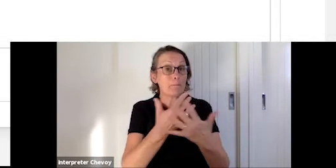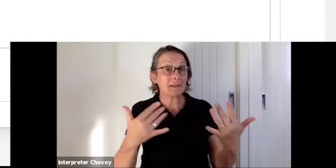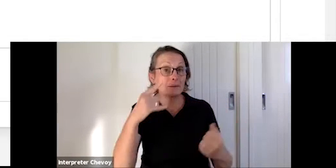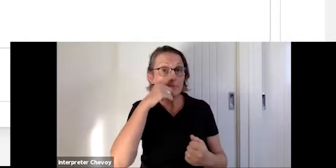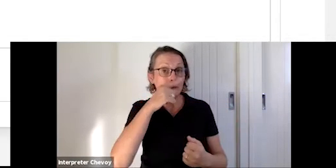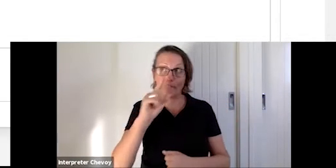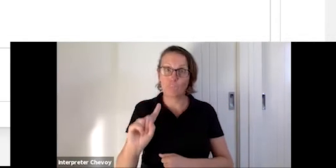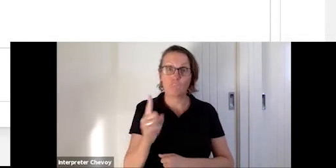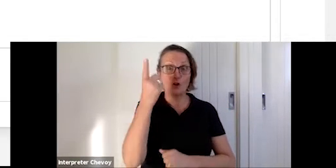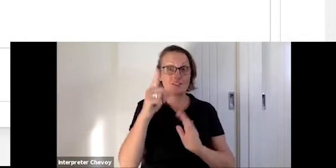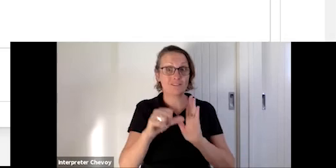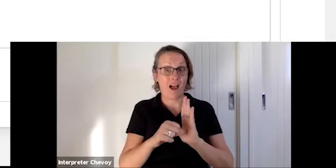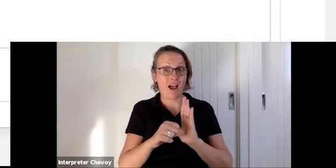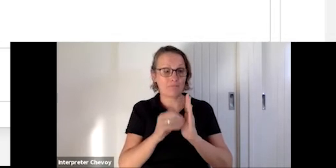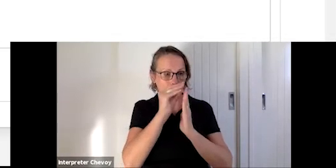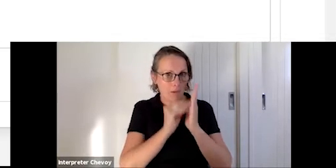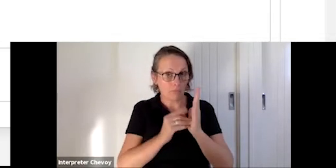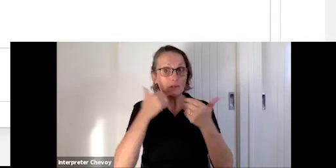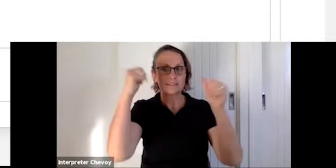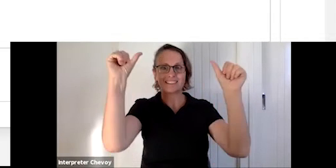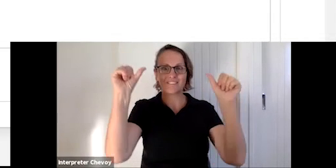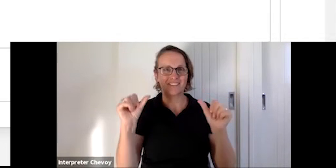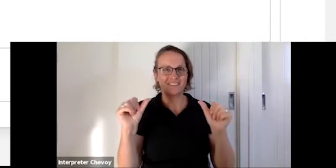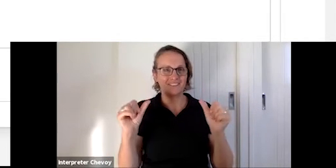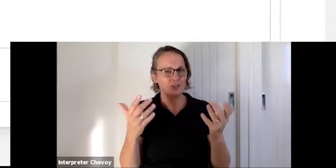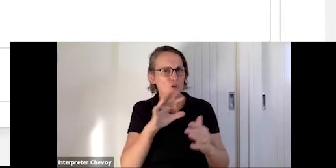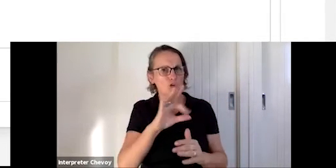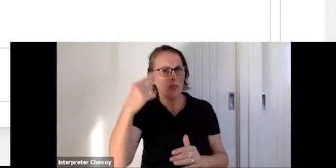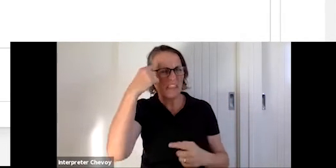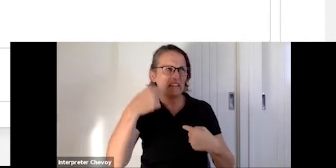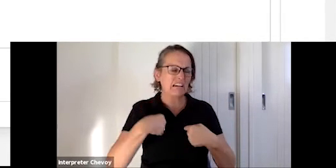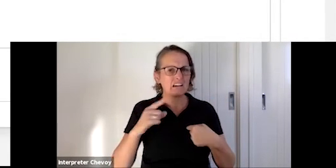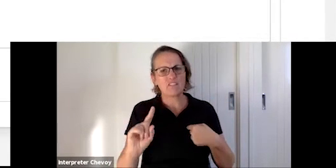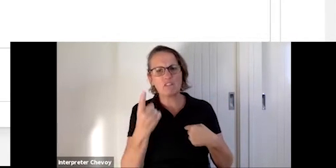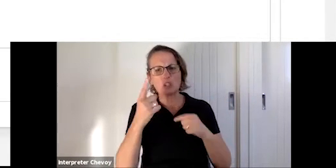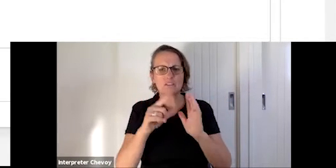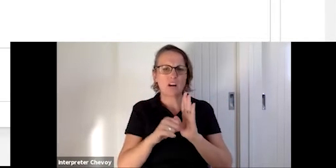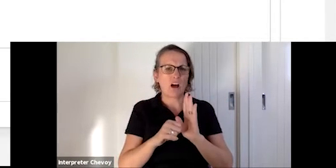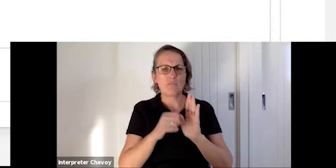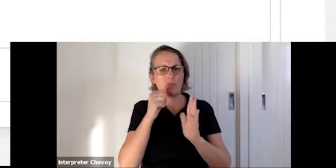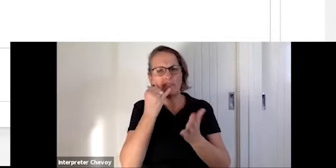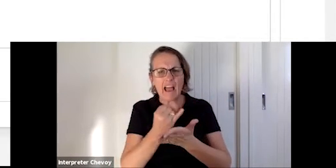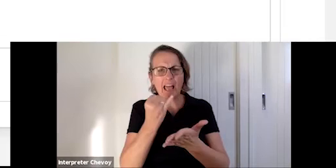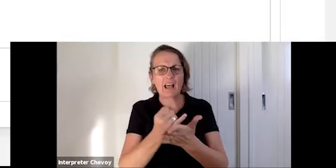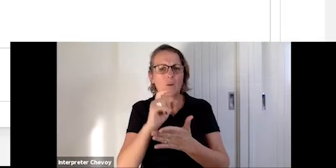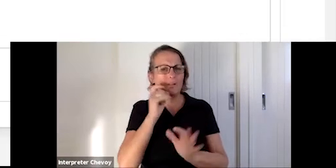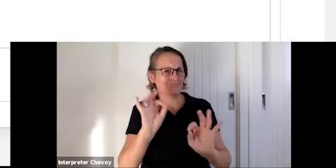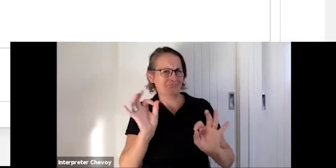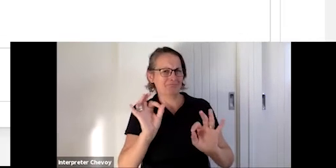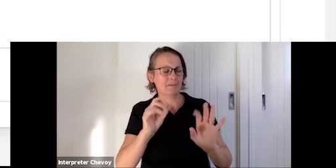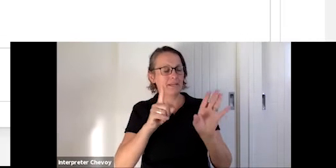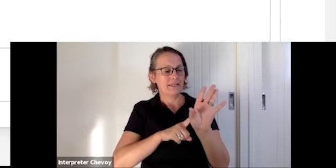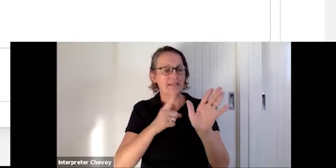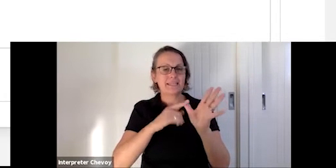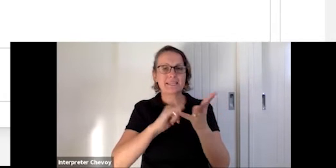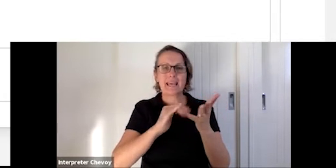are successful though. So don't be put off by that stat. I think Yasmin gave us some